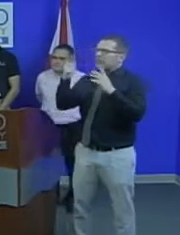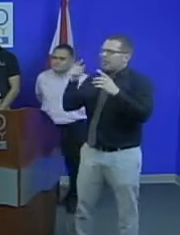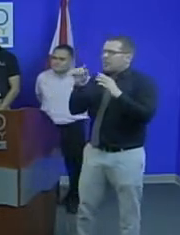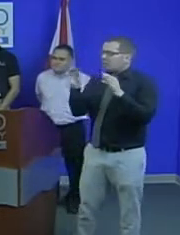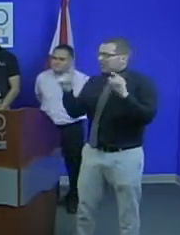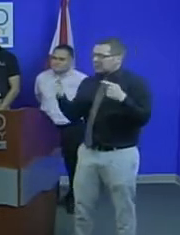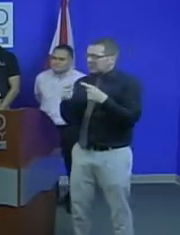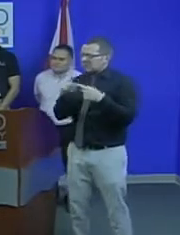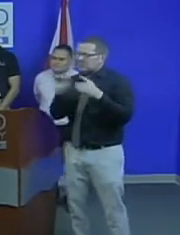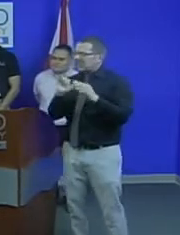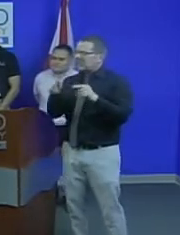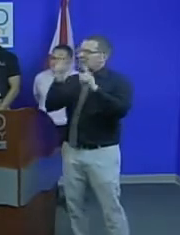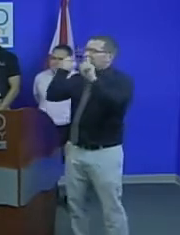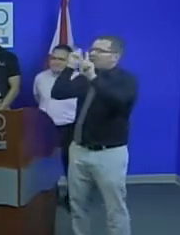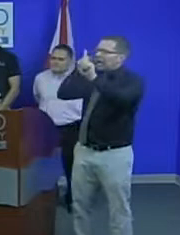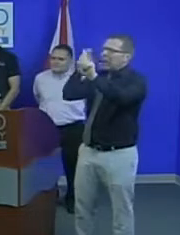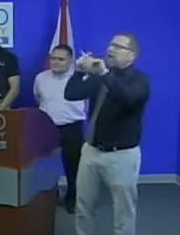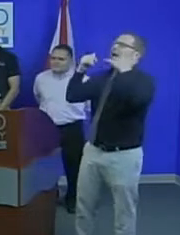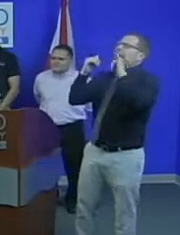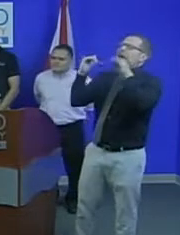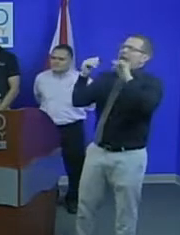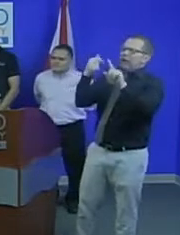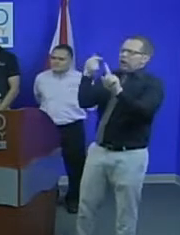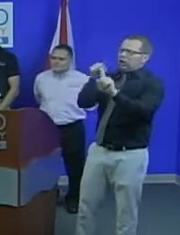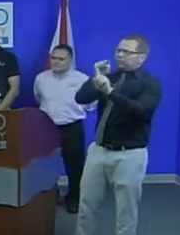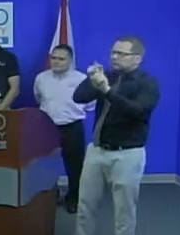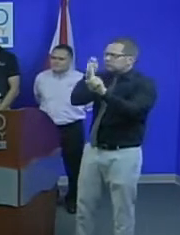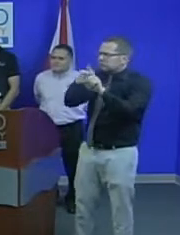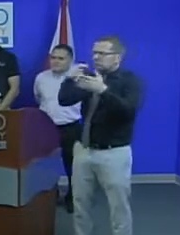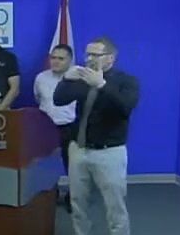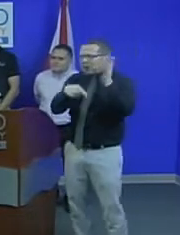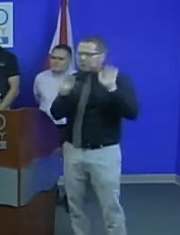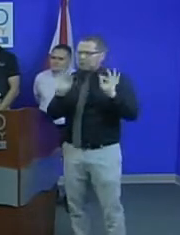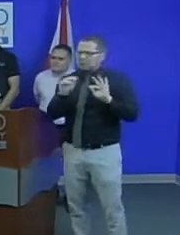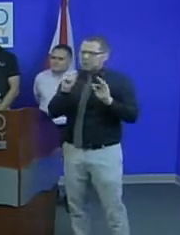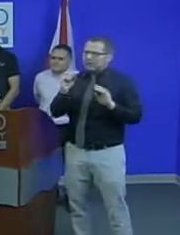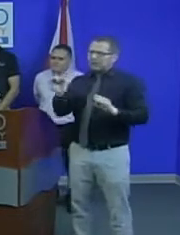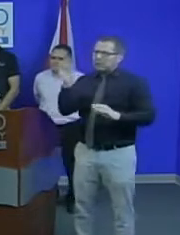MINOR TRAUMA. AND FALLS. SO THOSE ARE THOSE PREVENTABLE